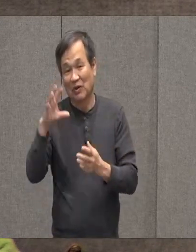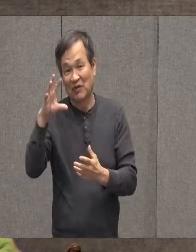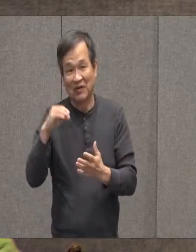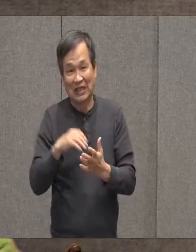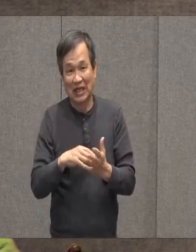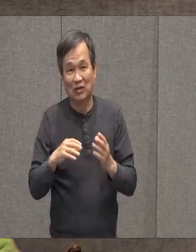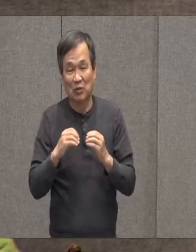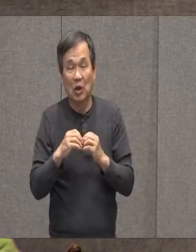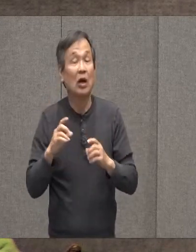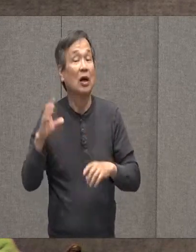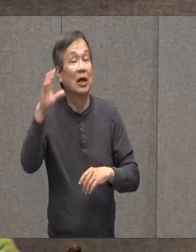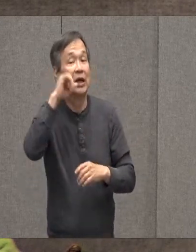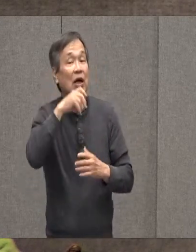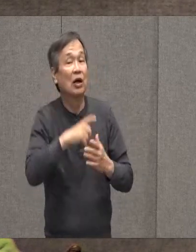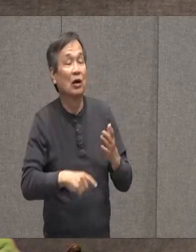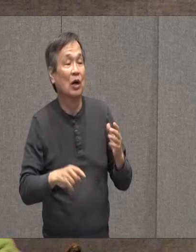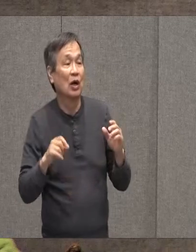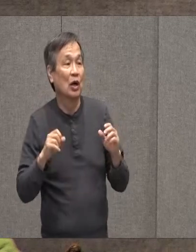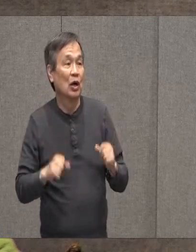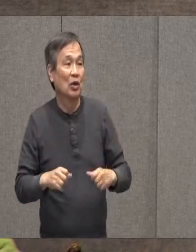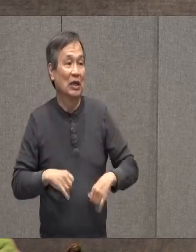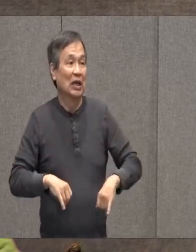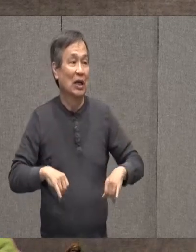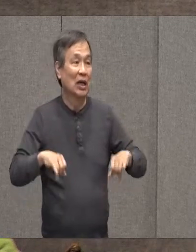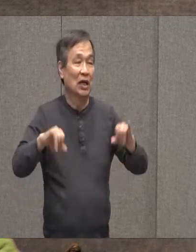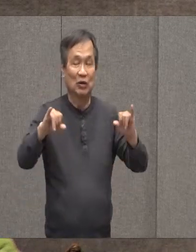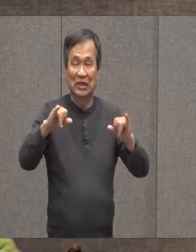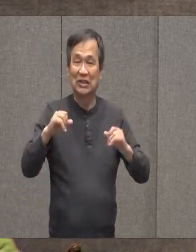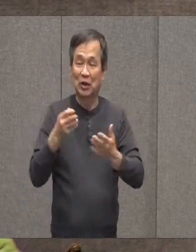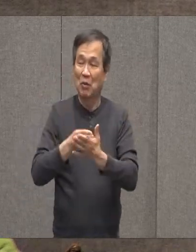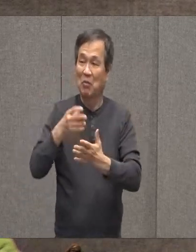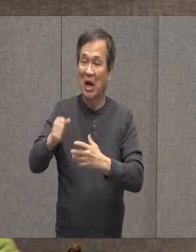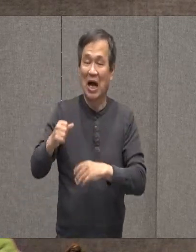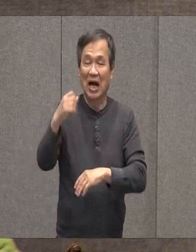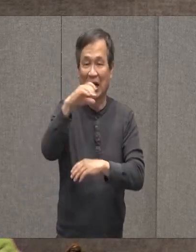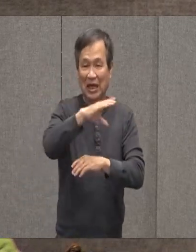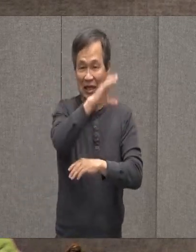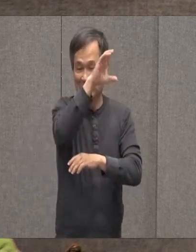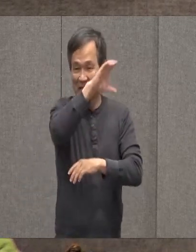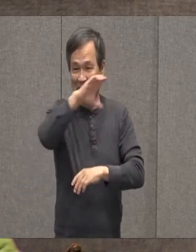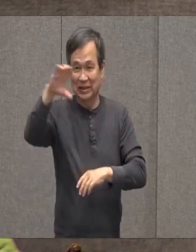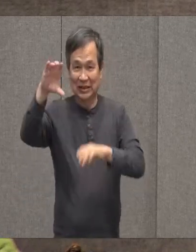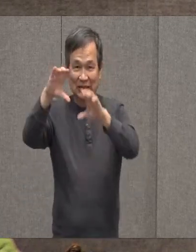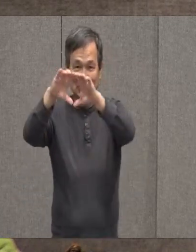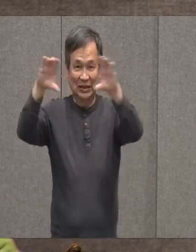But guess what we could still buy the castle, if we go to the bank.